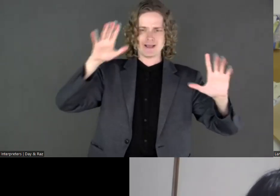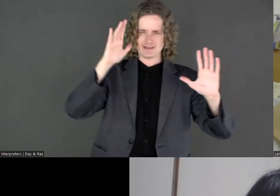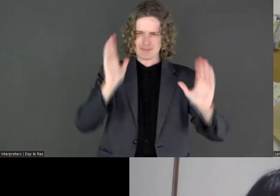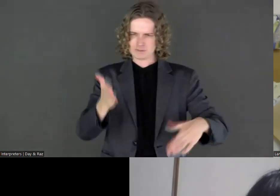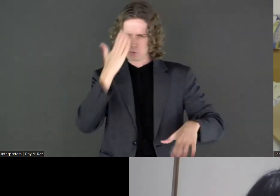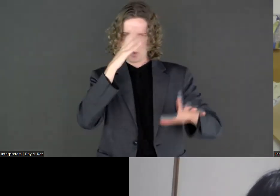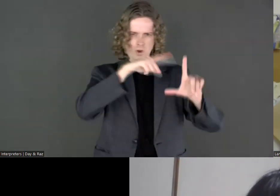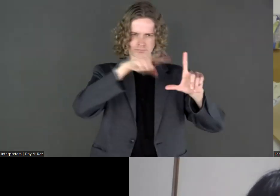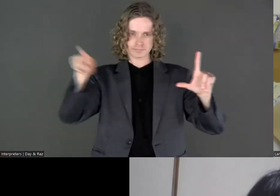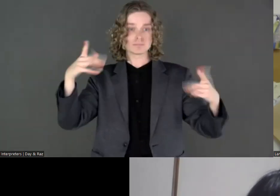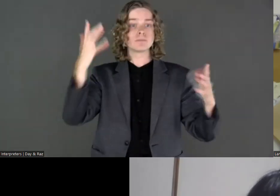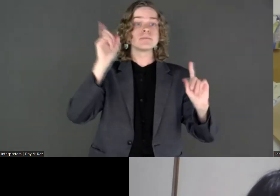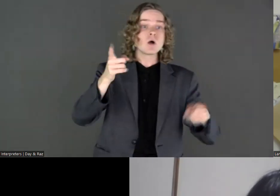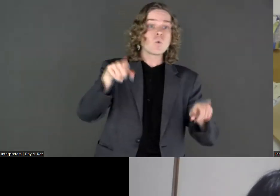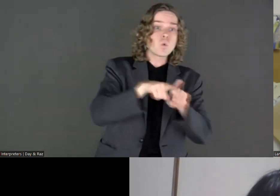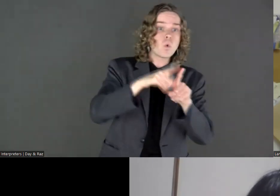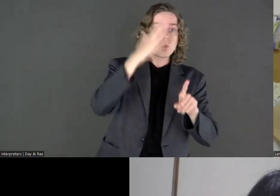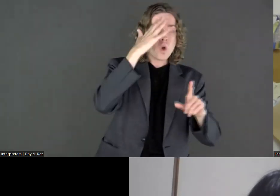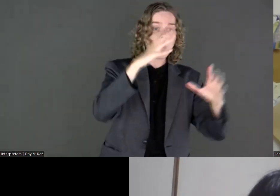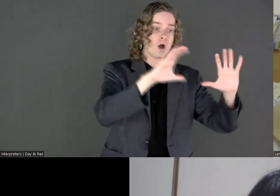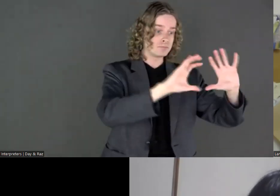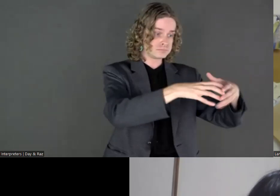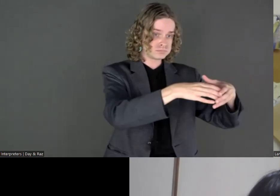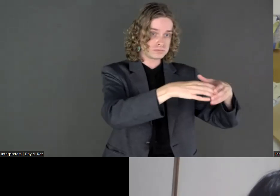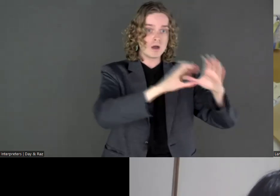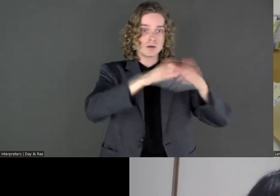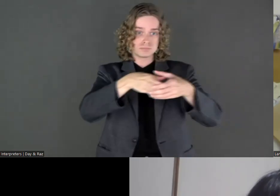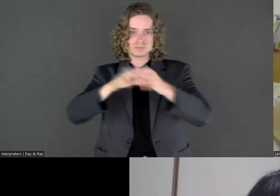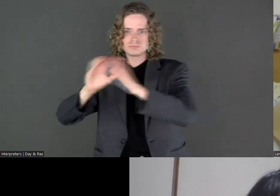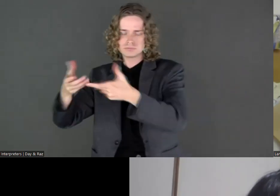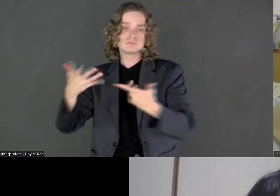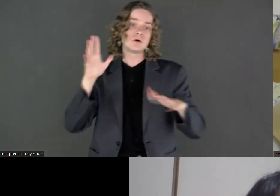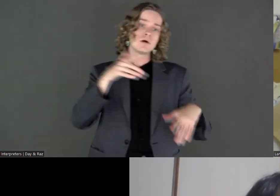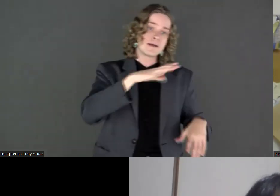talking about the gender. But thank you very much for the possibility to speak, and I'll be ready